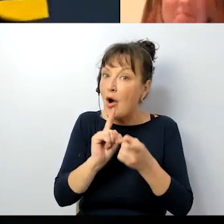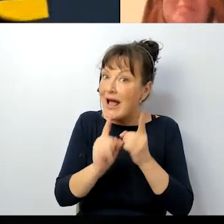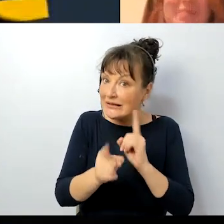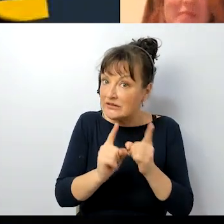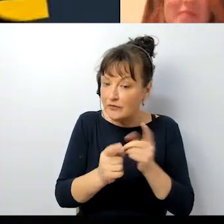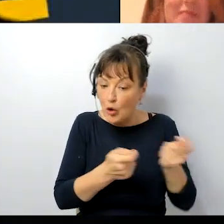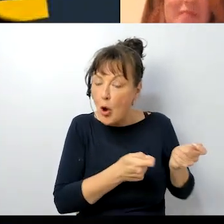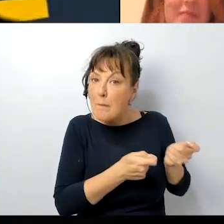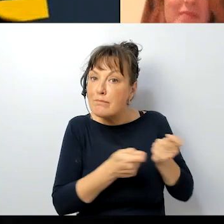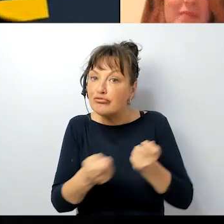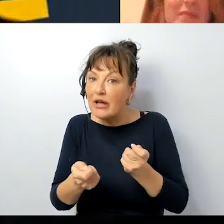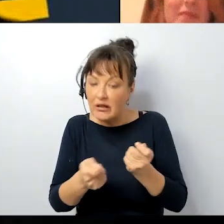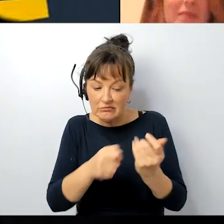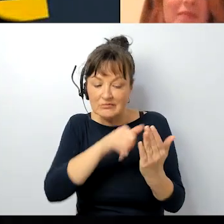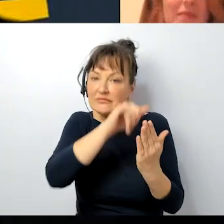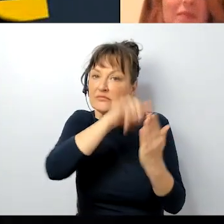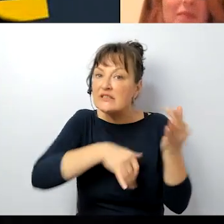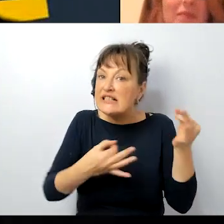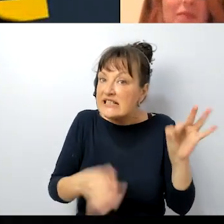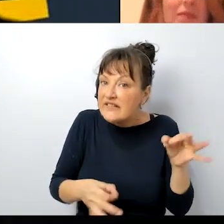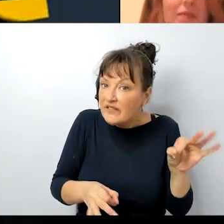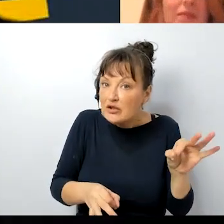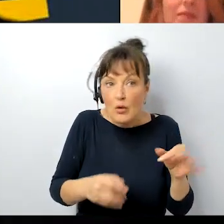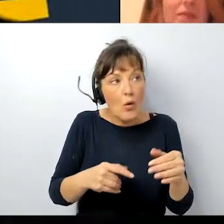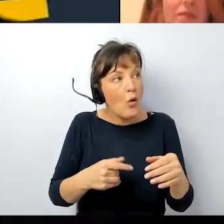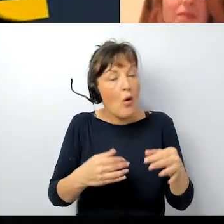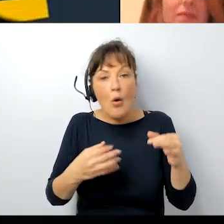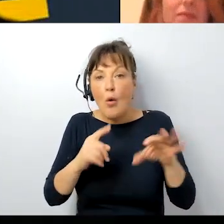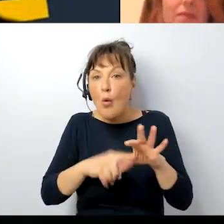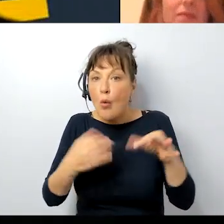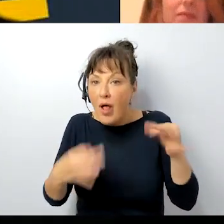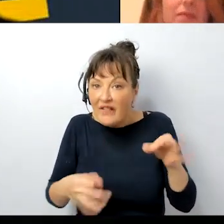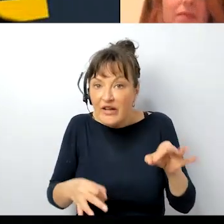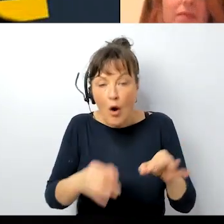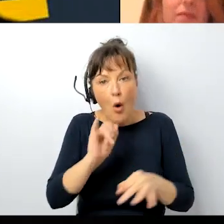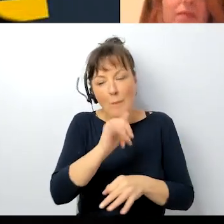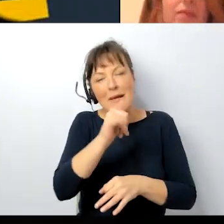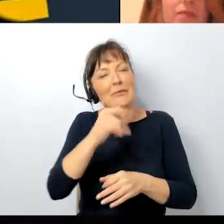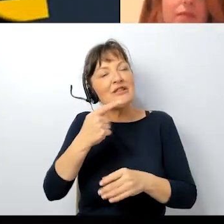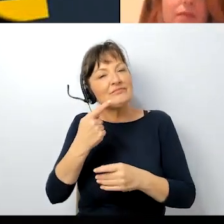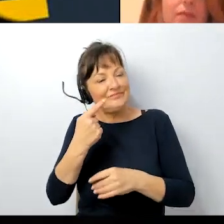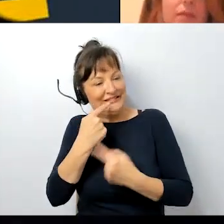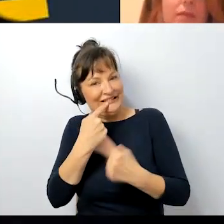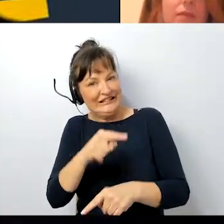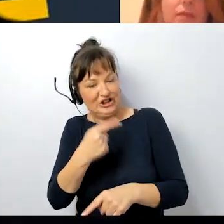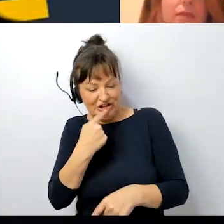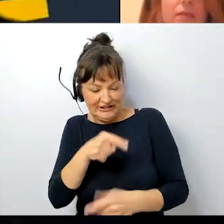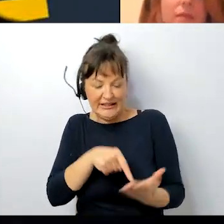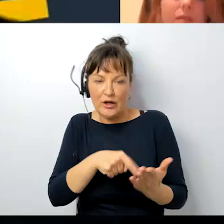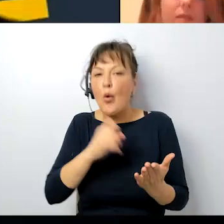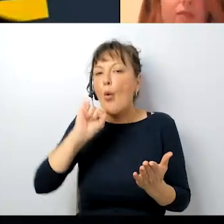want to bring along with you your predicted grades or your actual grades or any other certificates,